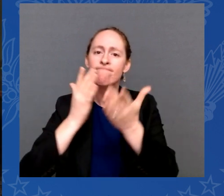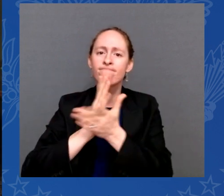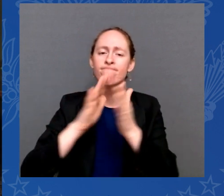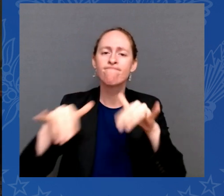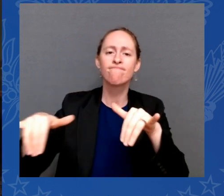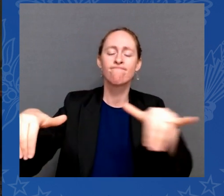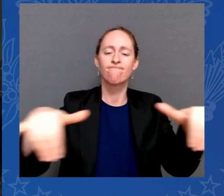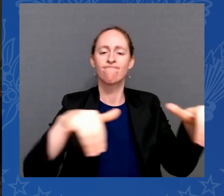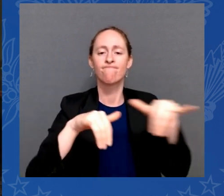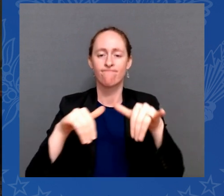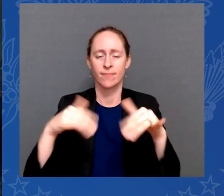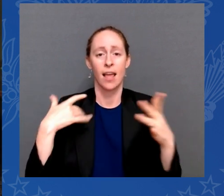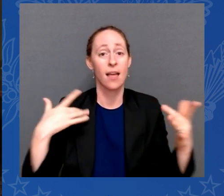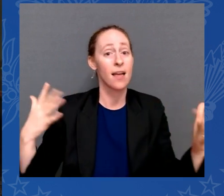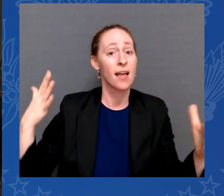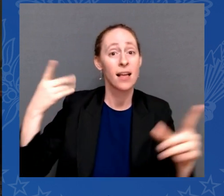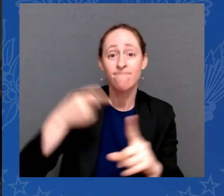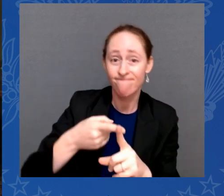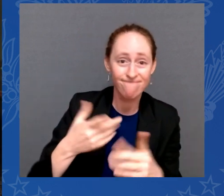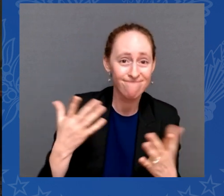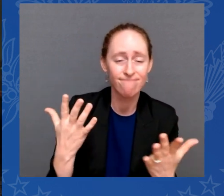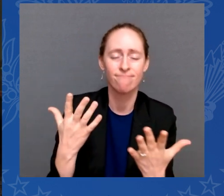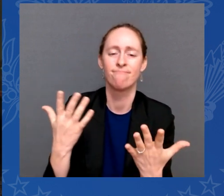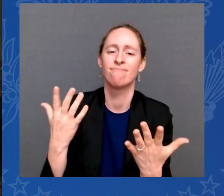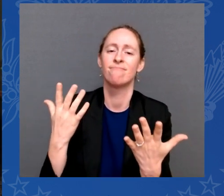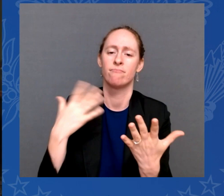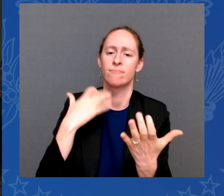I'm going to sign this executive order right now, okay?